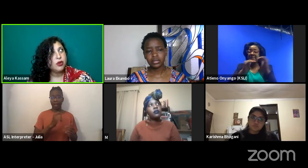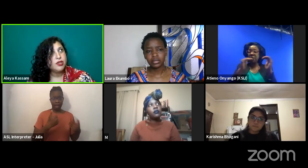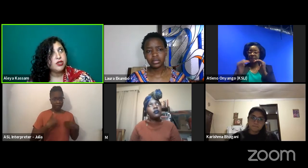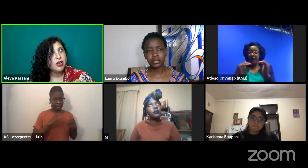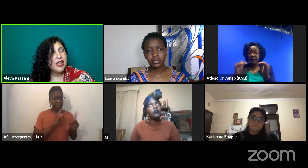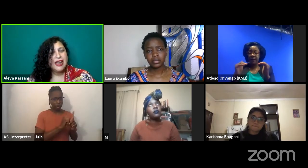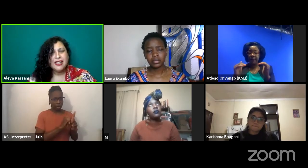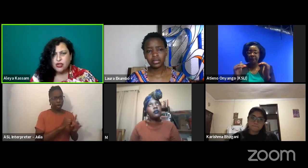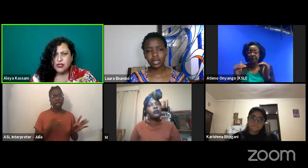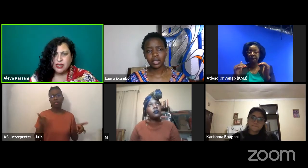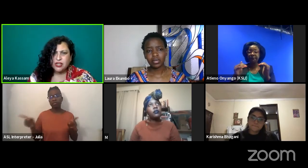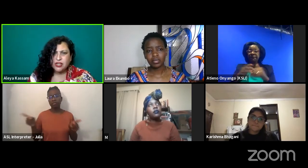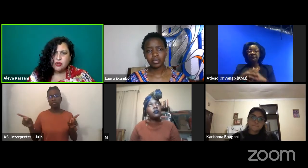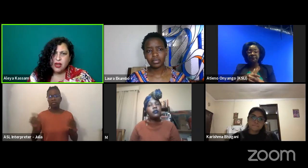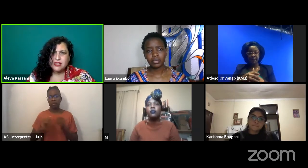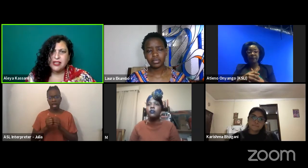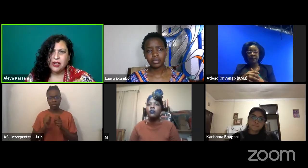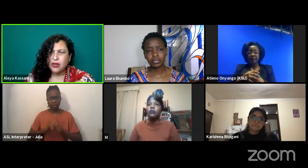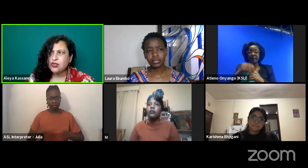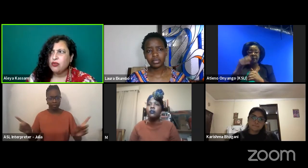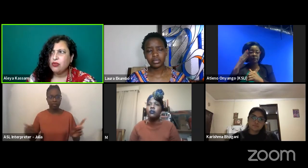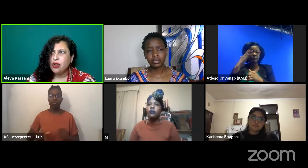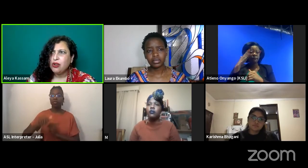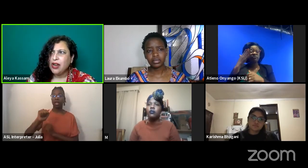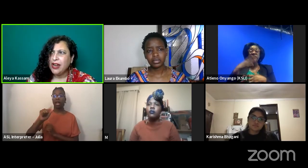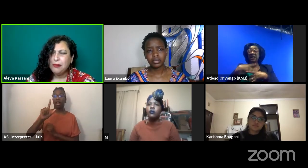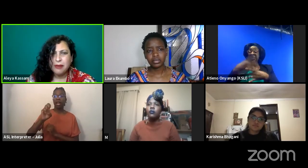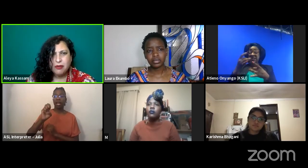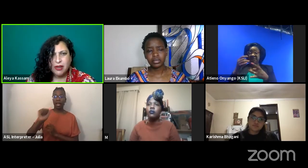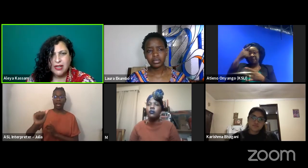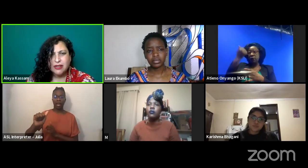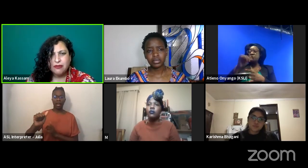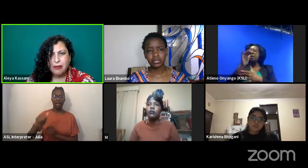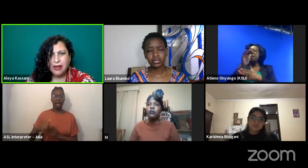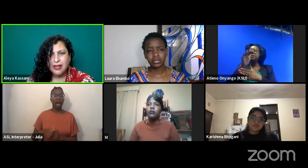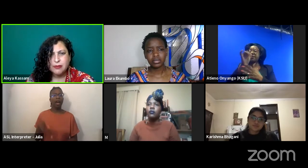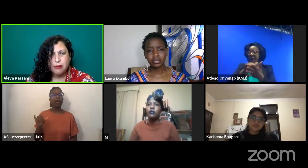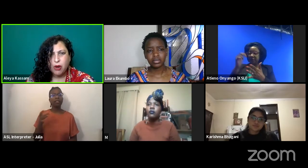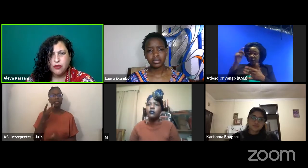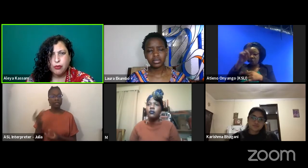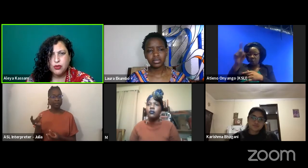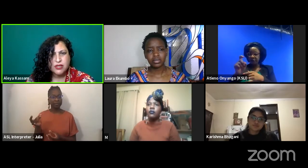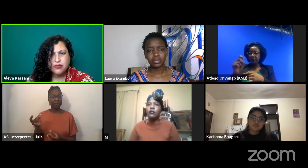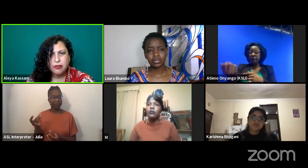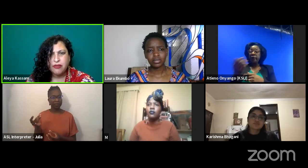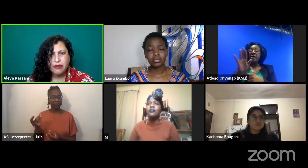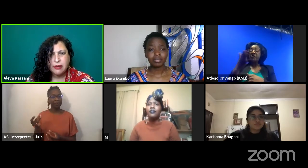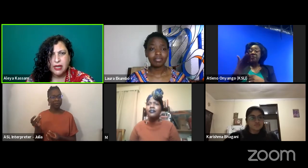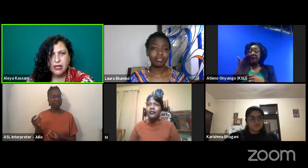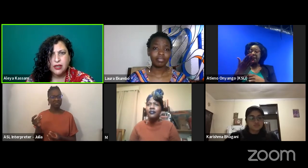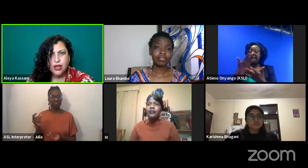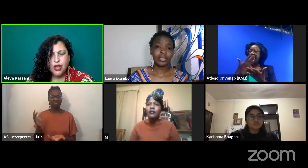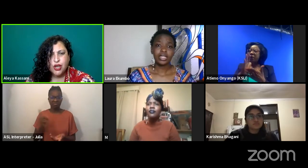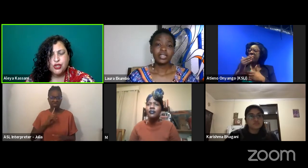It's a good question it's interesting. 'Cause you asking that question kinda made me realize that feedback has been part of our process from the very beginning.